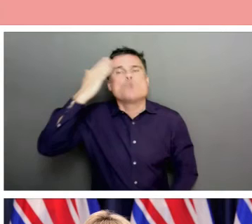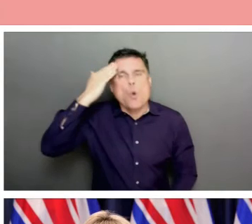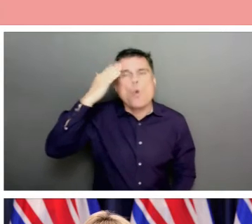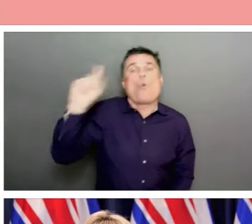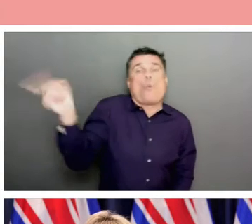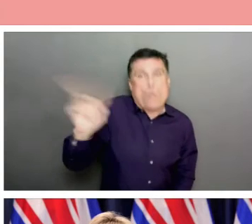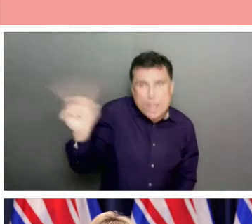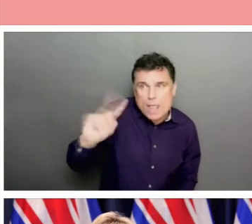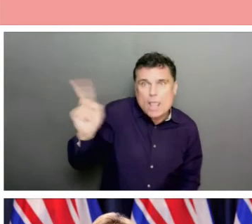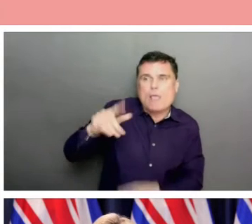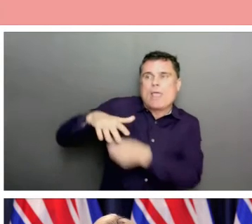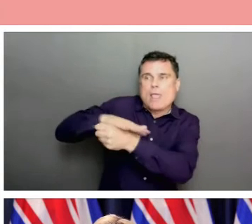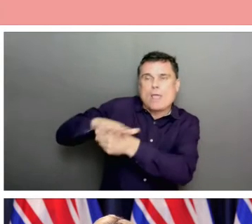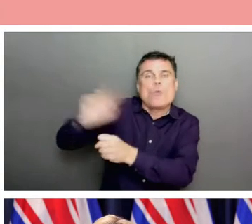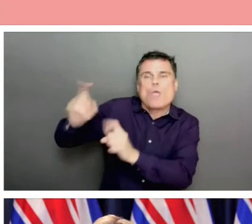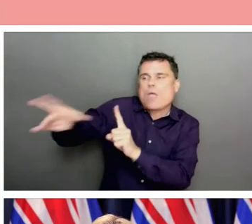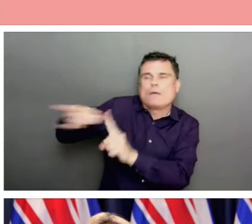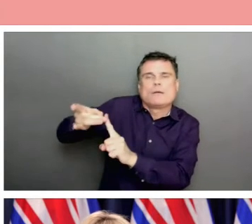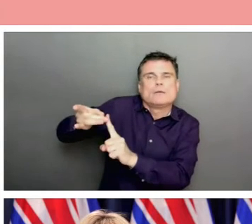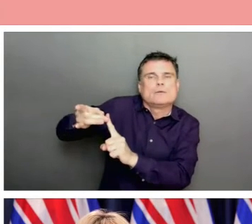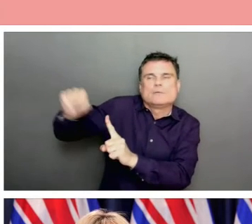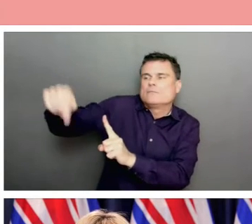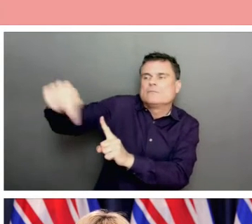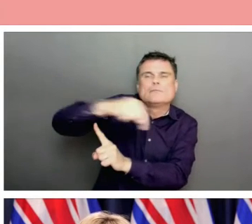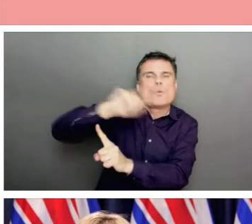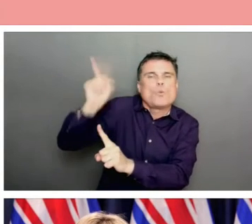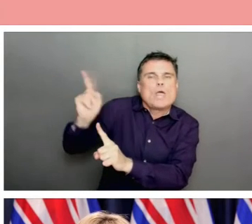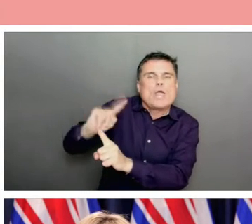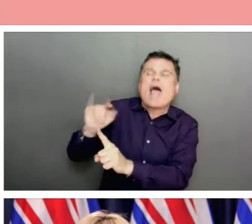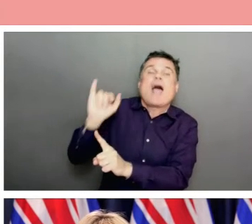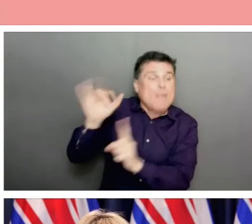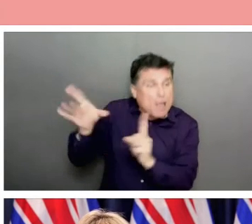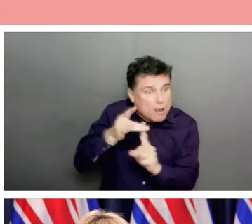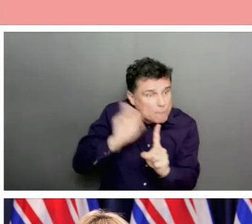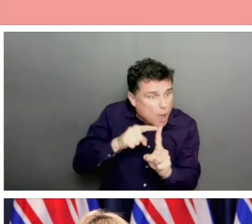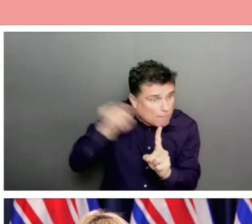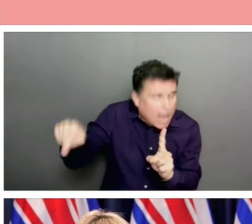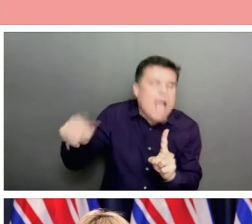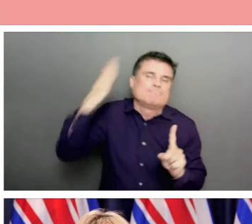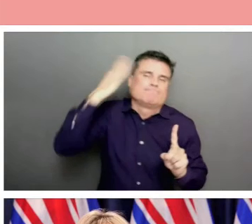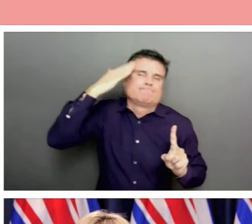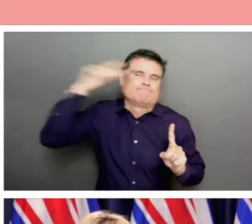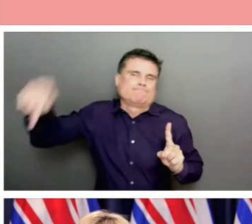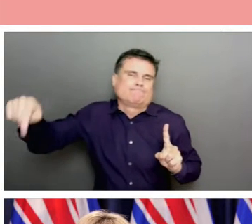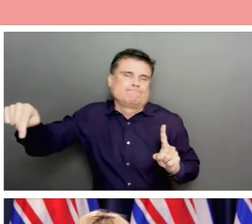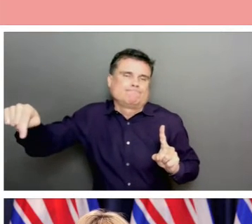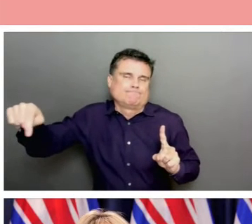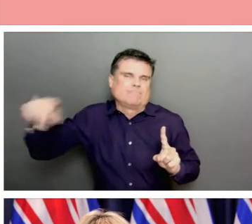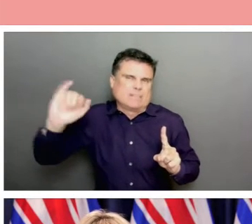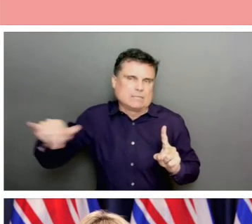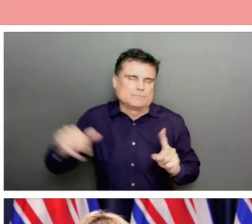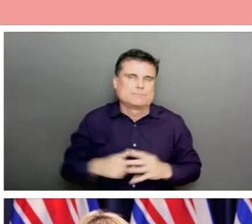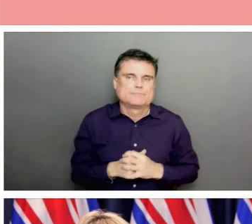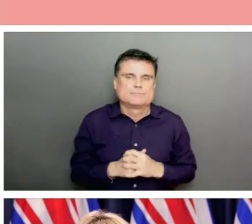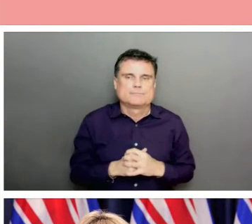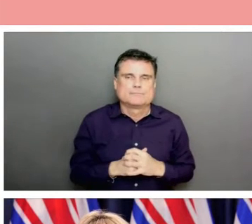So that's important for us. It means that we have not lost our ability to do contact tracing and to